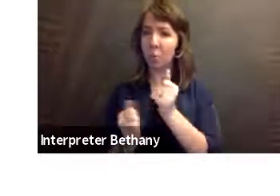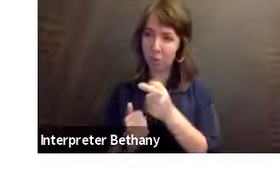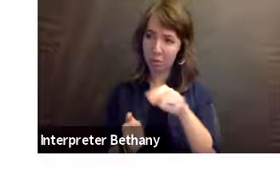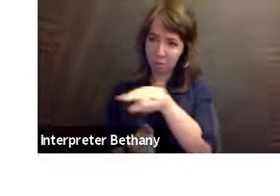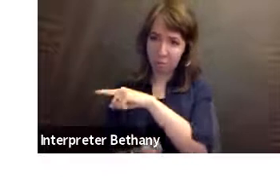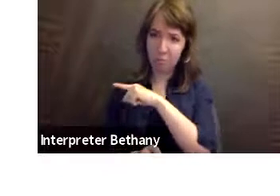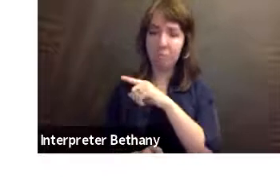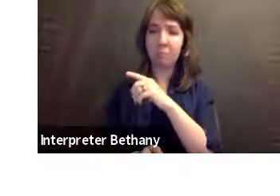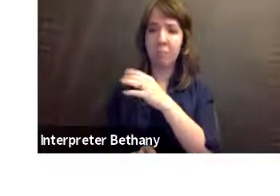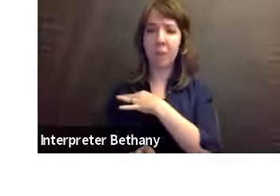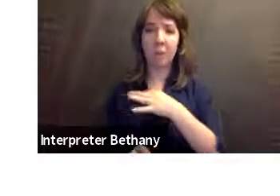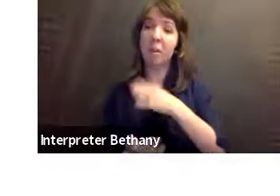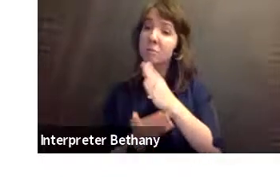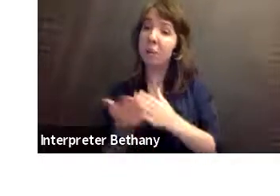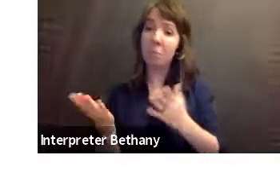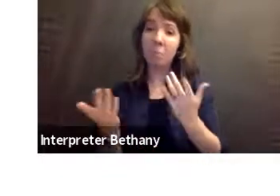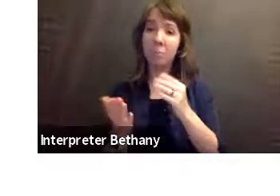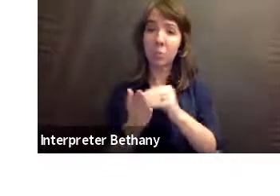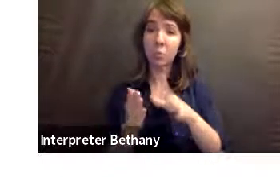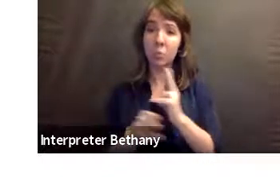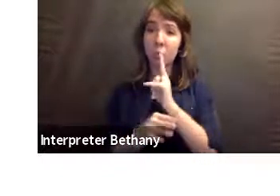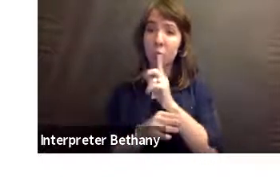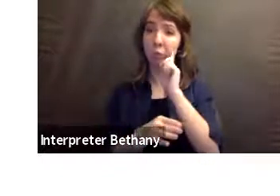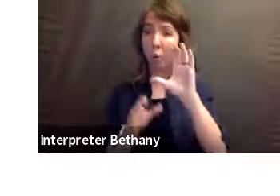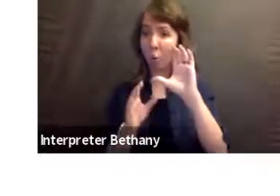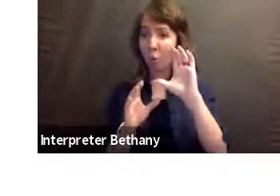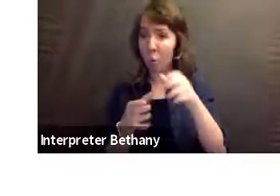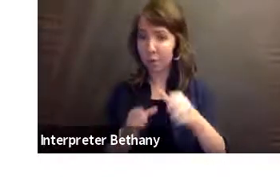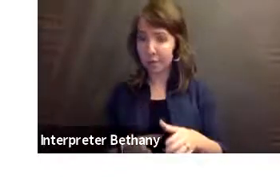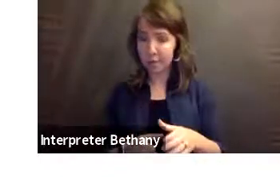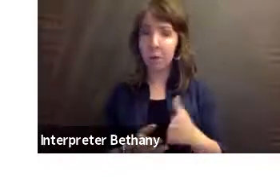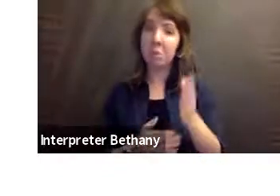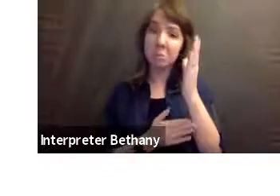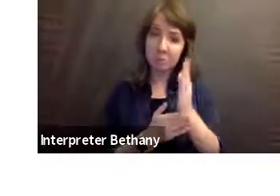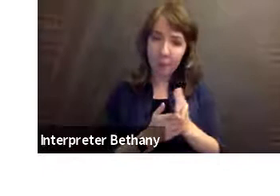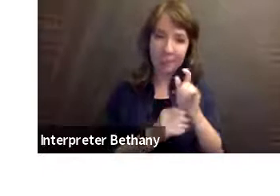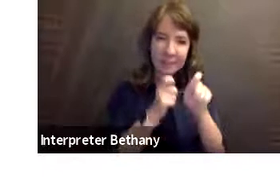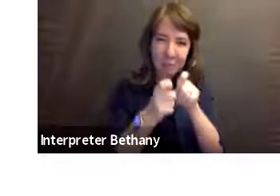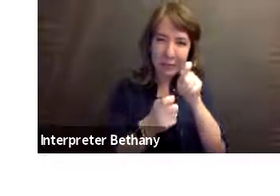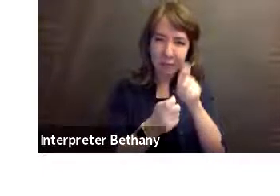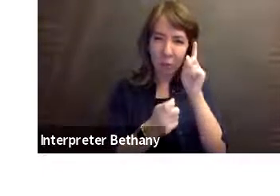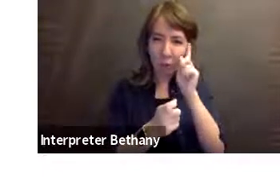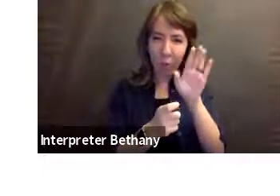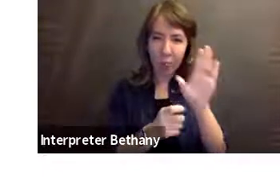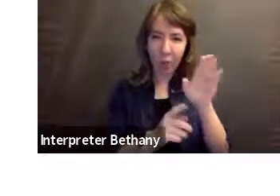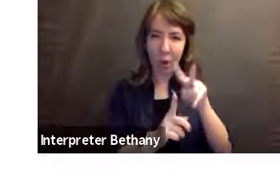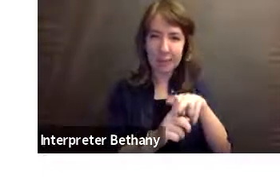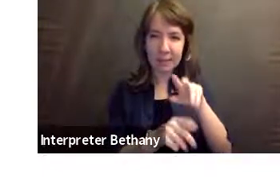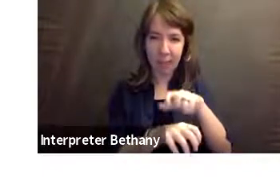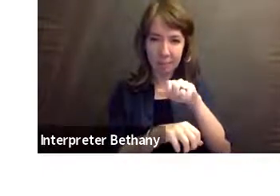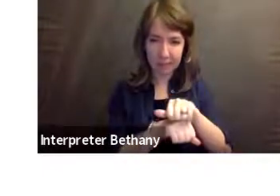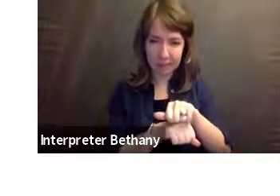Linda Kobashigawa: But some of them again our assignments specific so they are tied directly to the assignment that students are working on at that point in time.